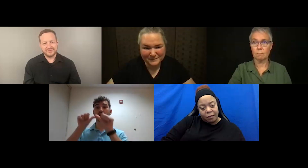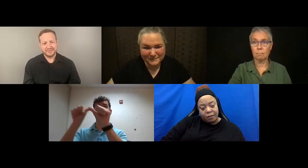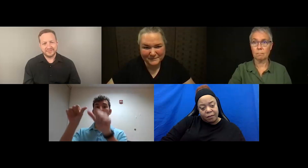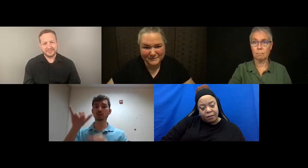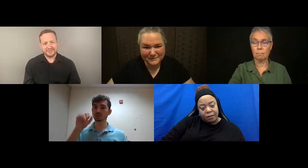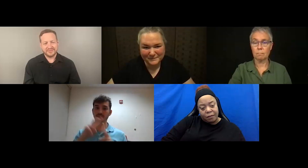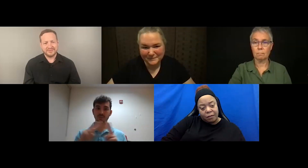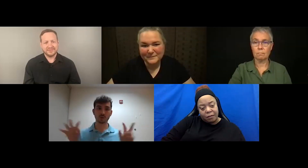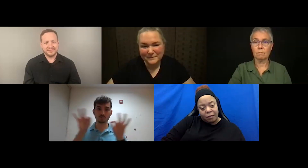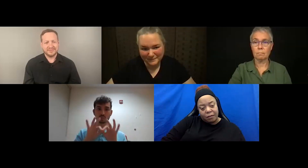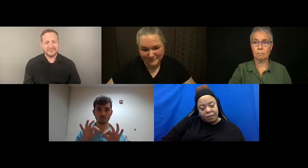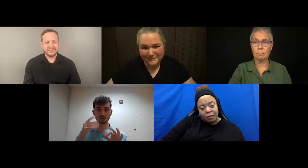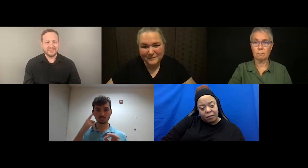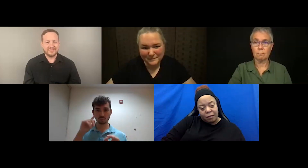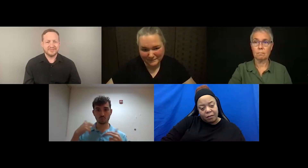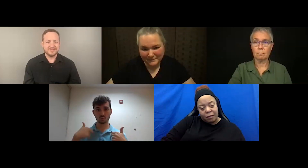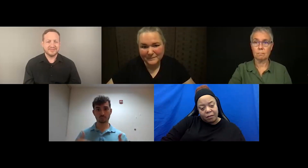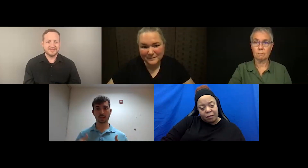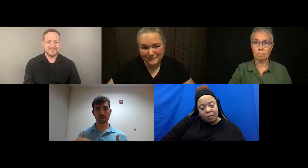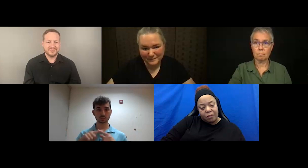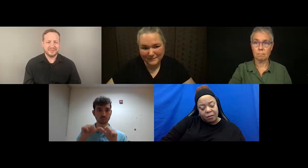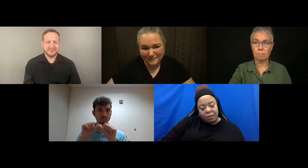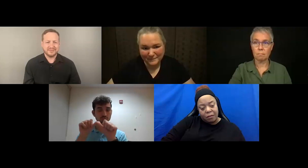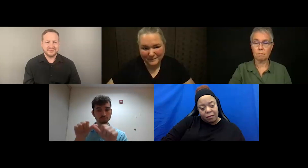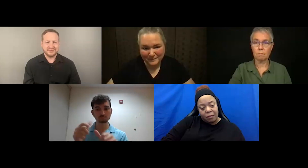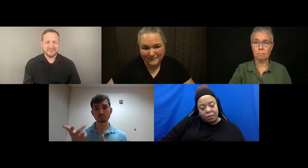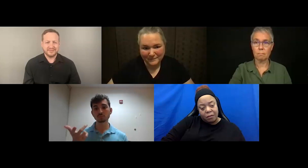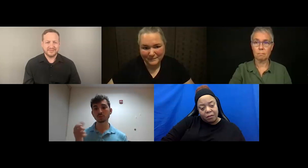have in the future. So it's very important for human sustainability.